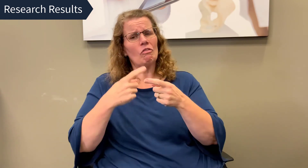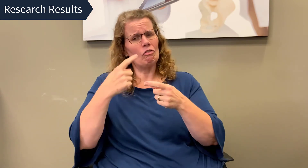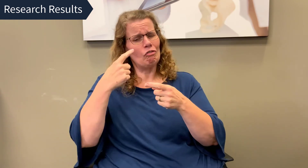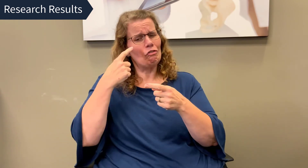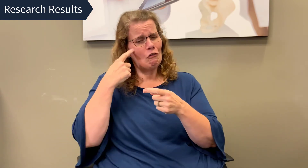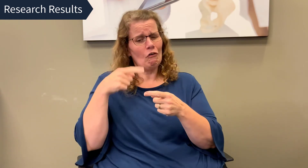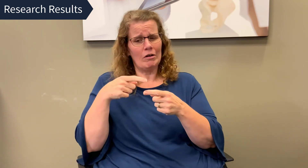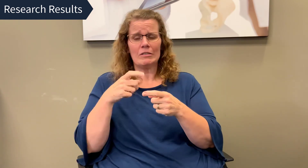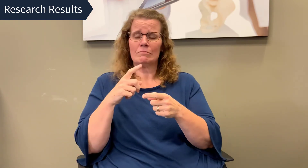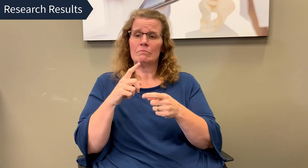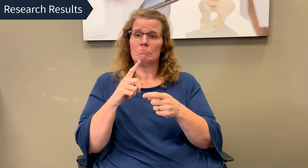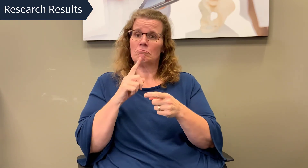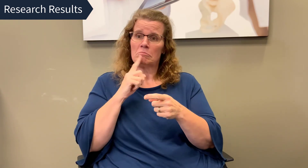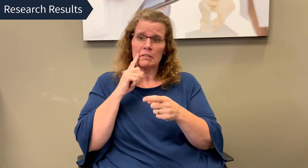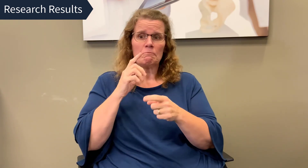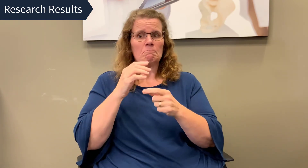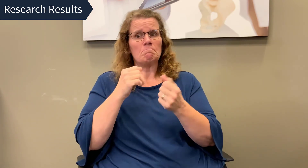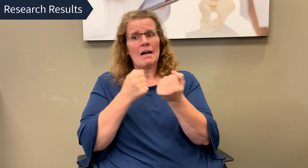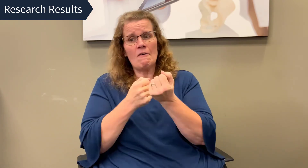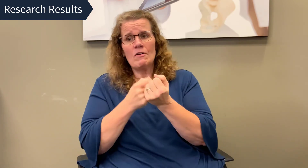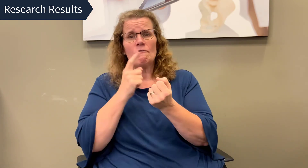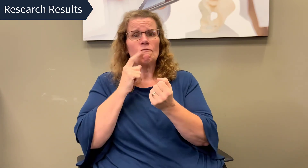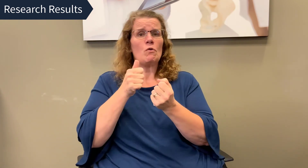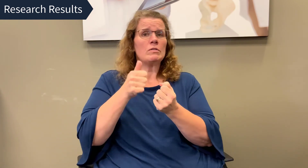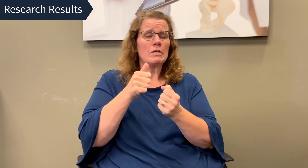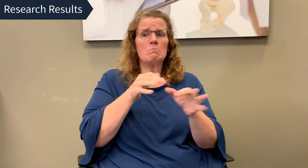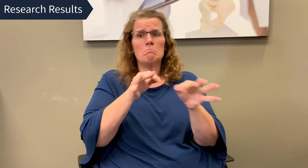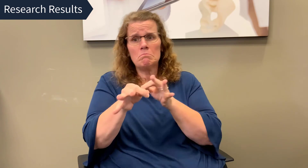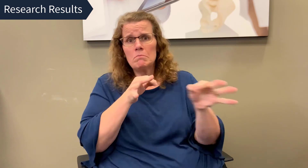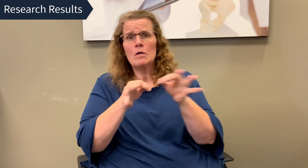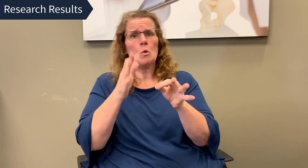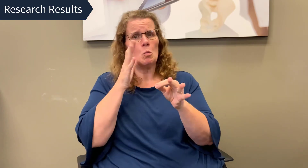about results that were surprising. One finding that stands out relates to